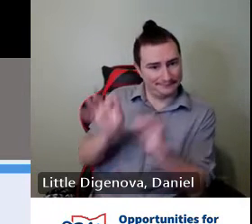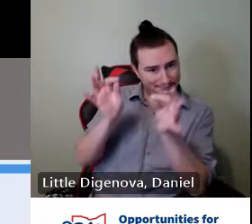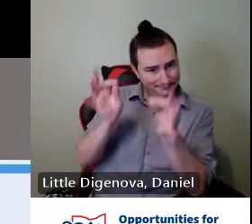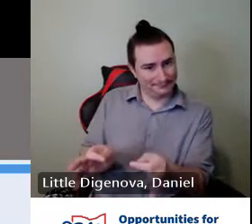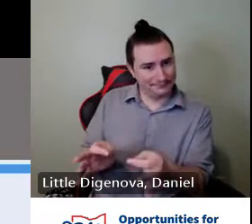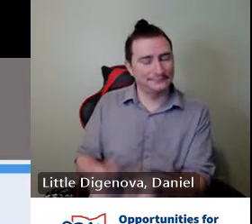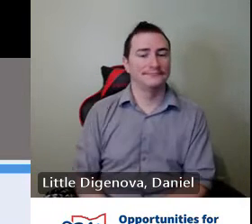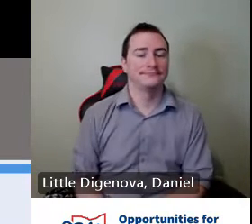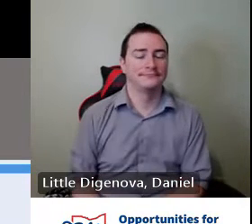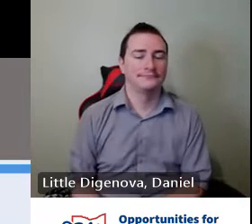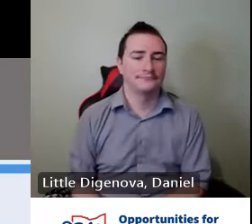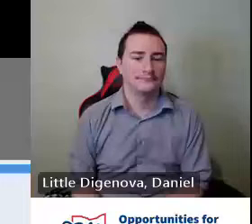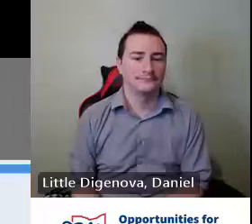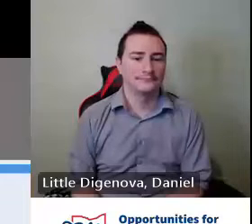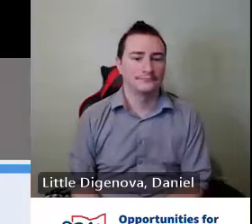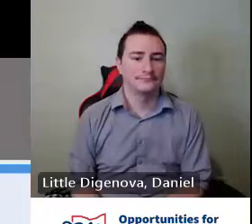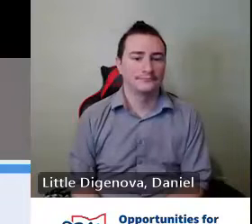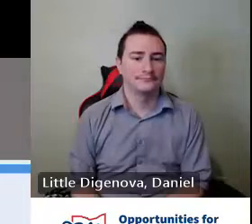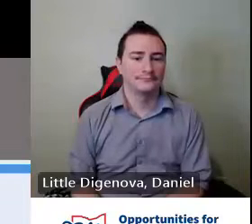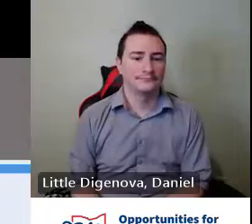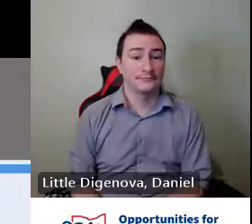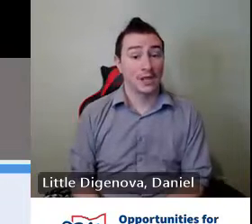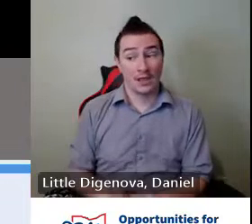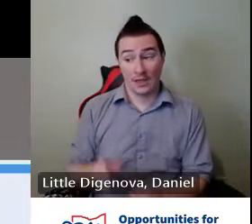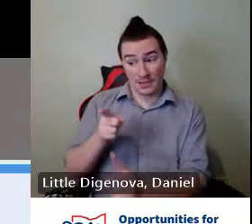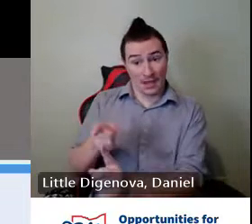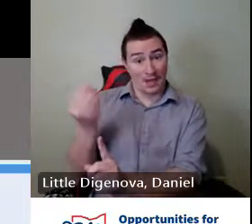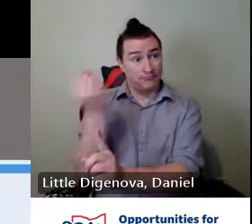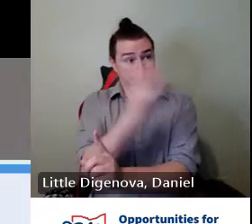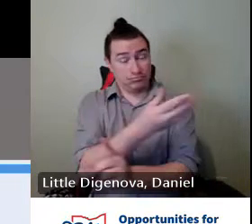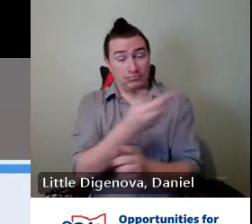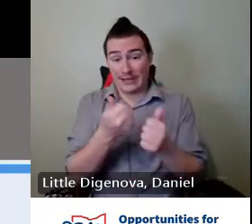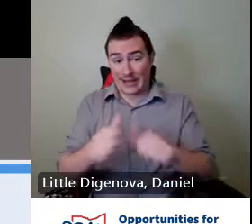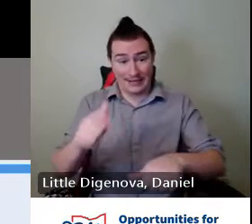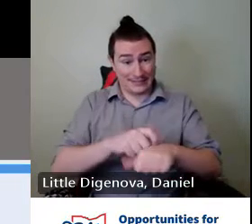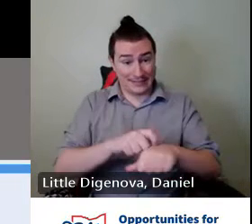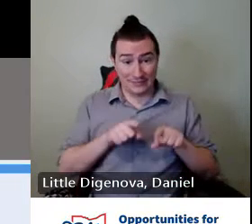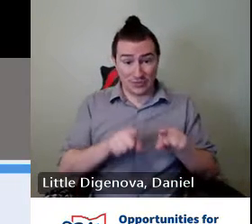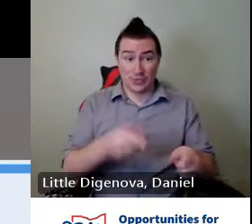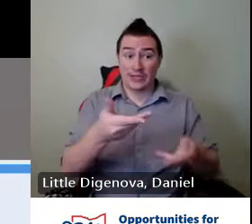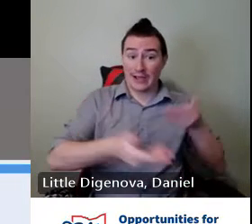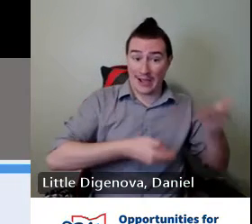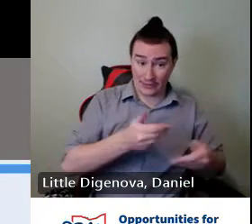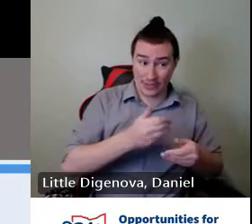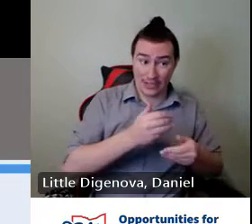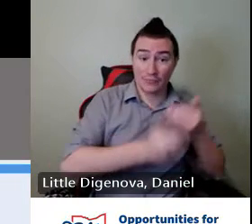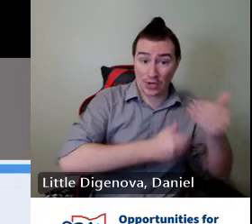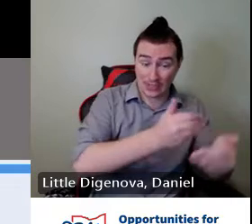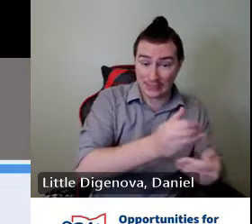can disclose at any point during the hiring process or employment, which makes sense, since employees with disabilities do